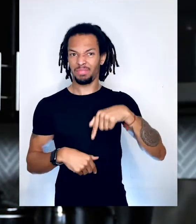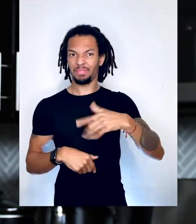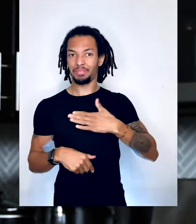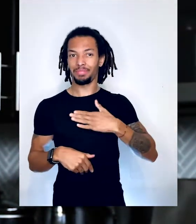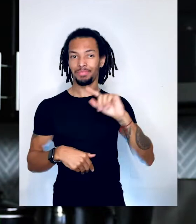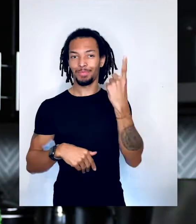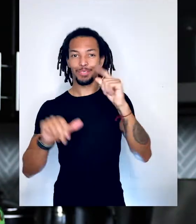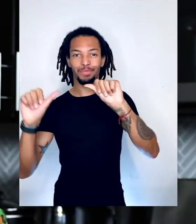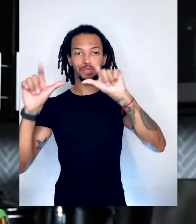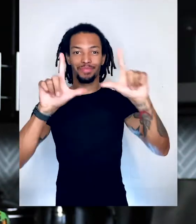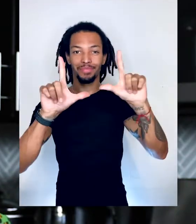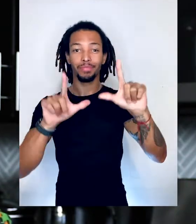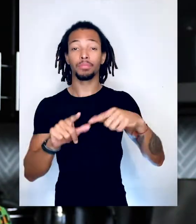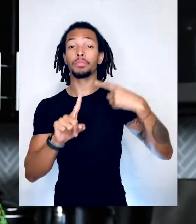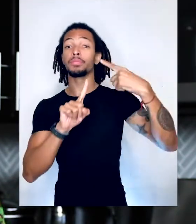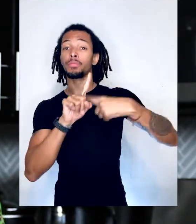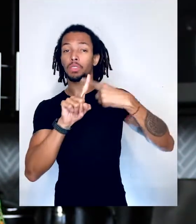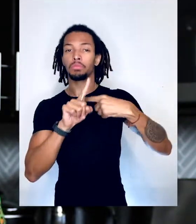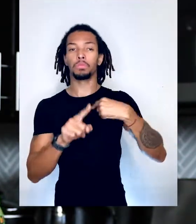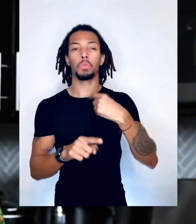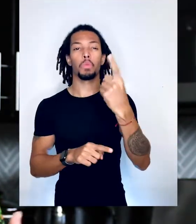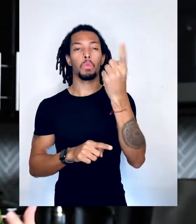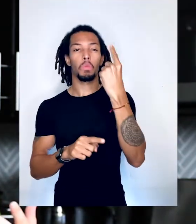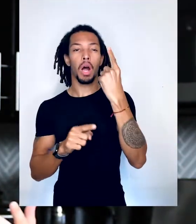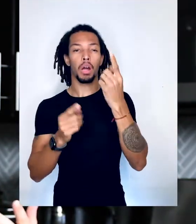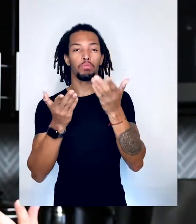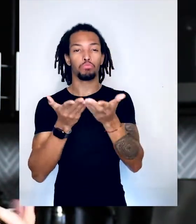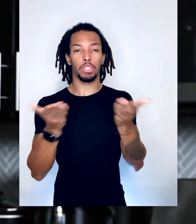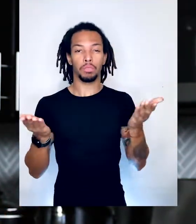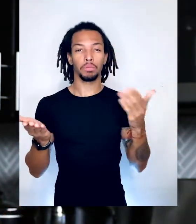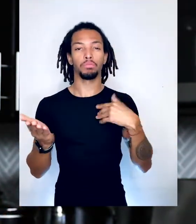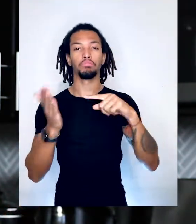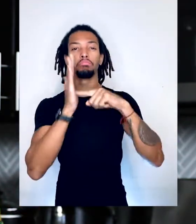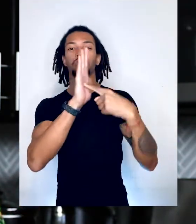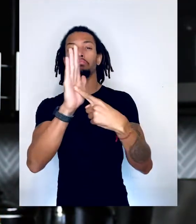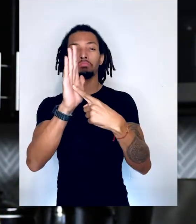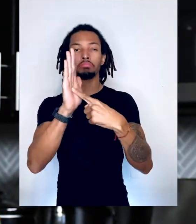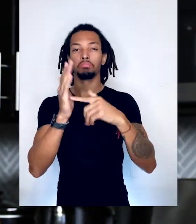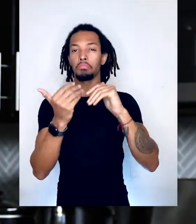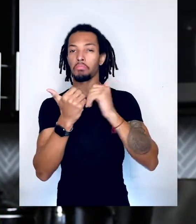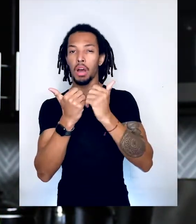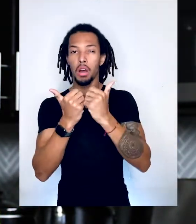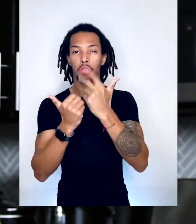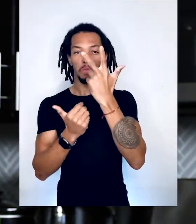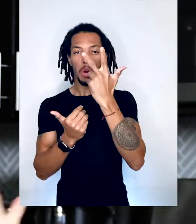this is my first video), every month I take one ingredient and show you three things to do with it--